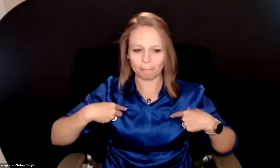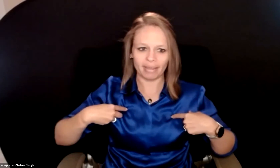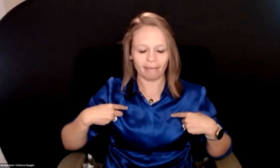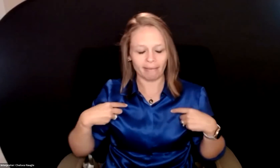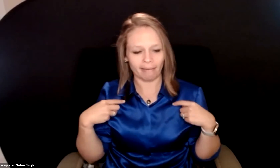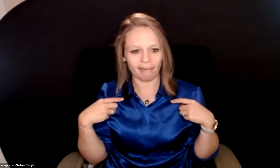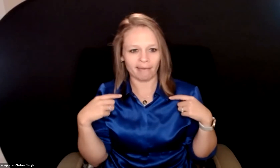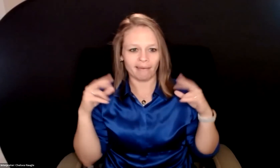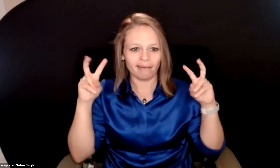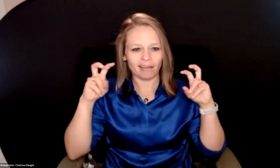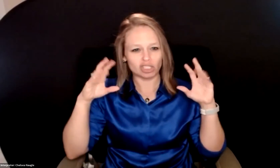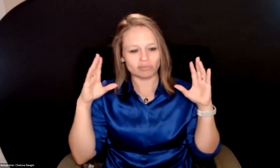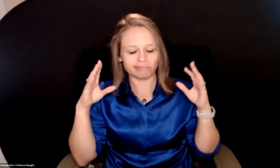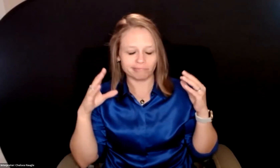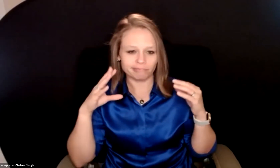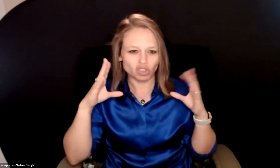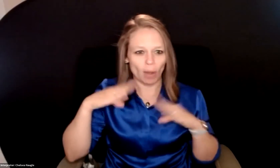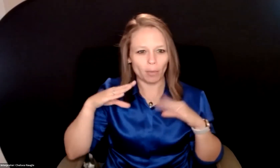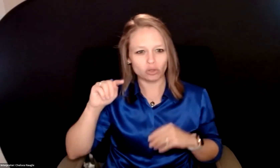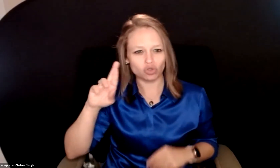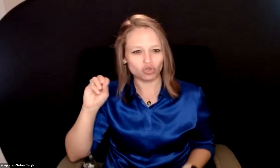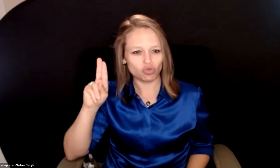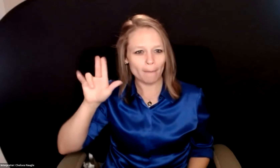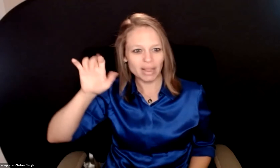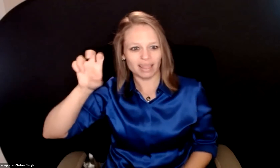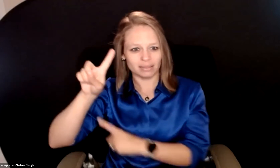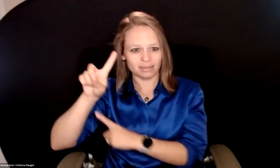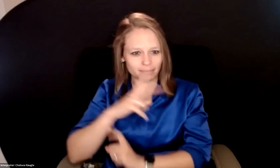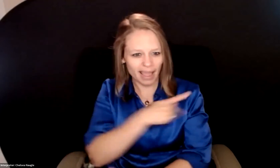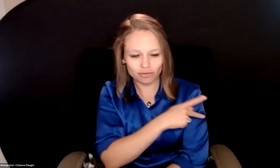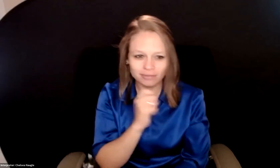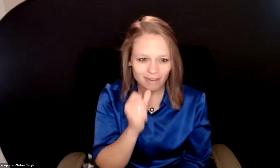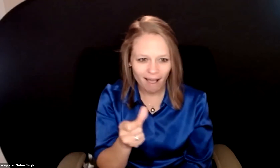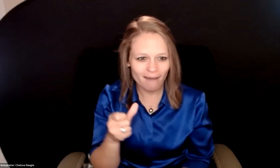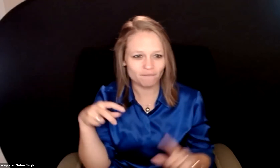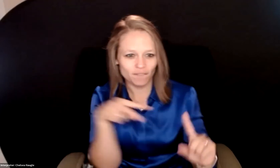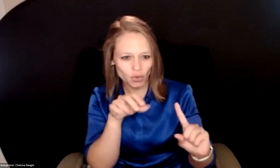Now I get to work with a nurse practitioner in one of the clinics here which is awesome. I think